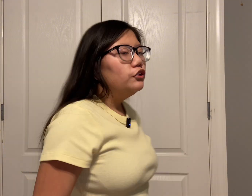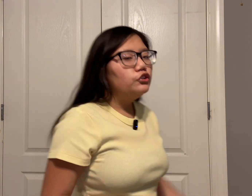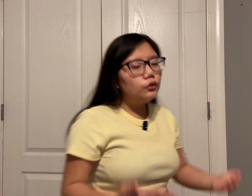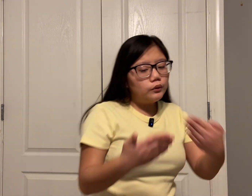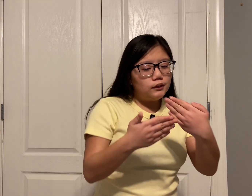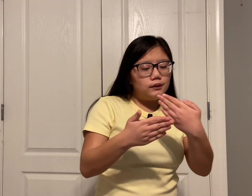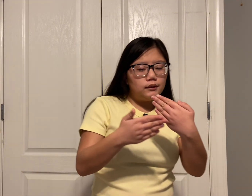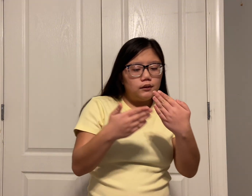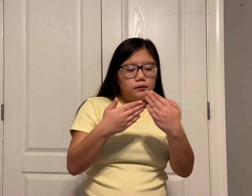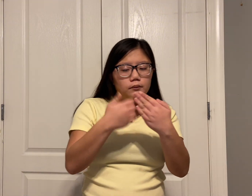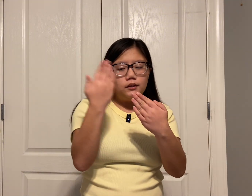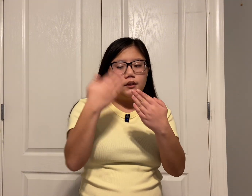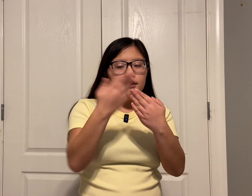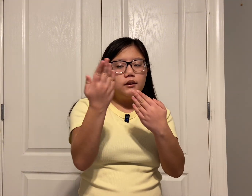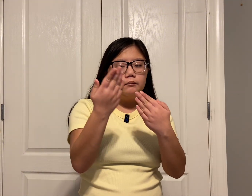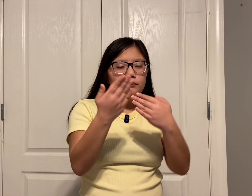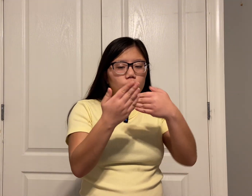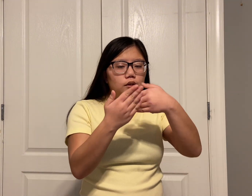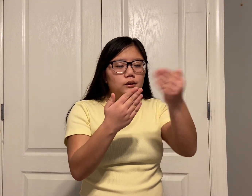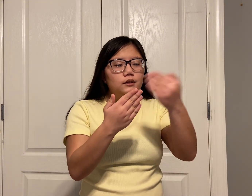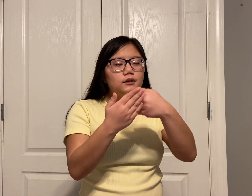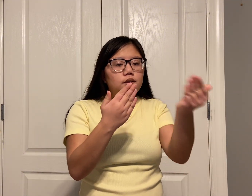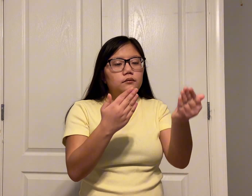So easy or easy